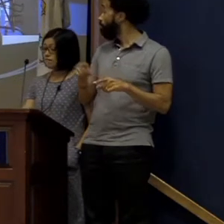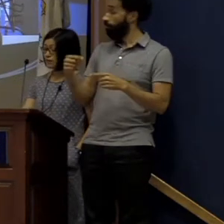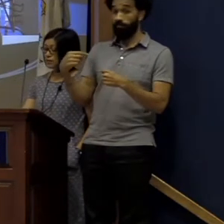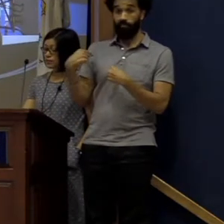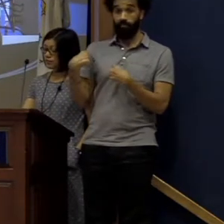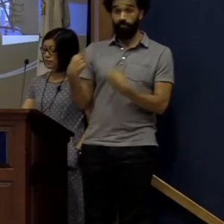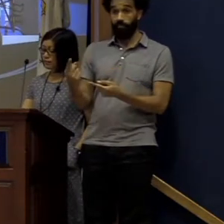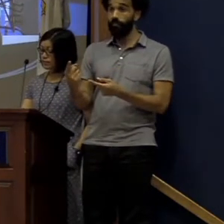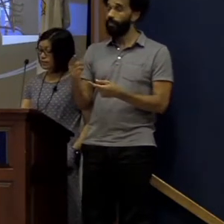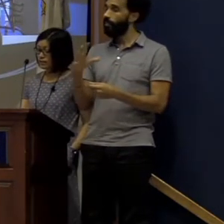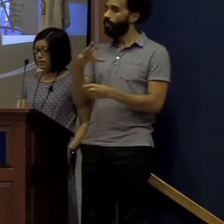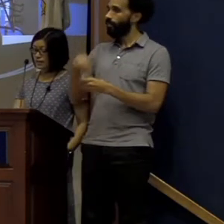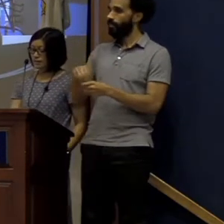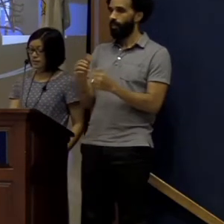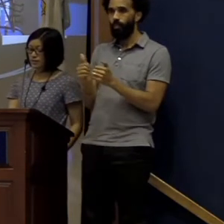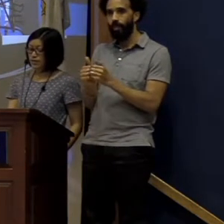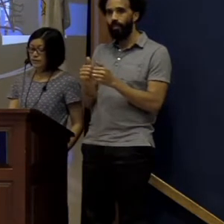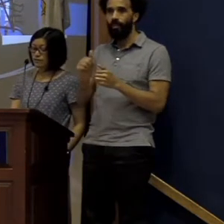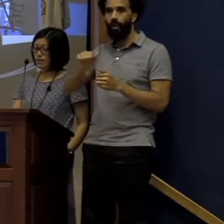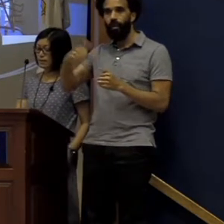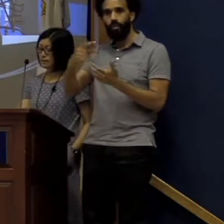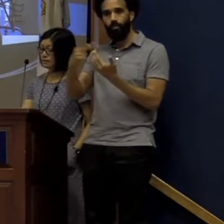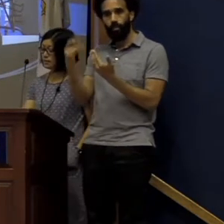functional innovation the light-up bingo cage for fair participation